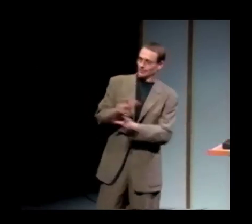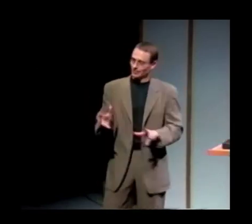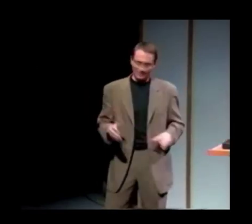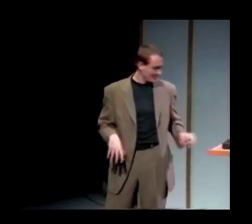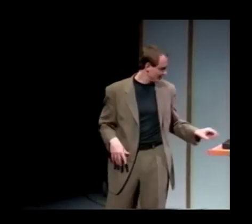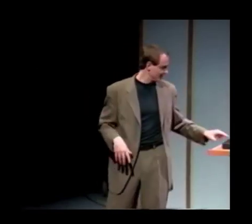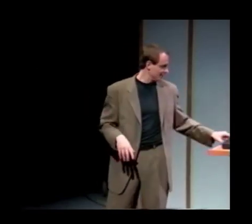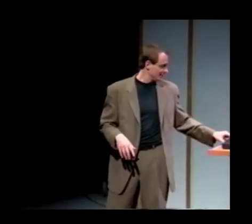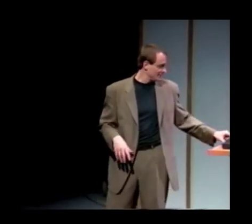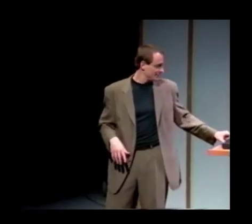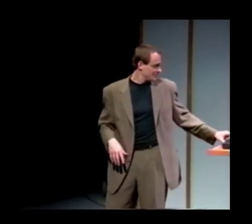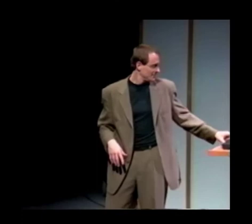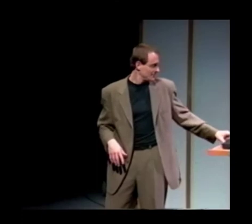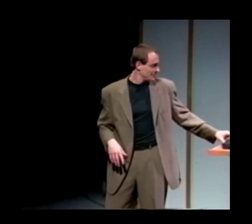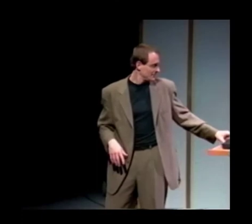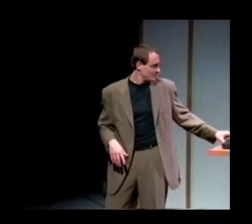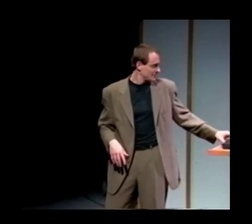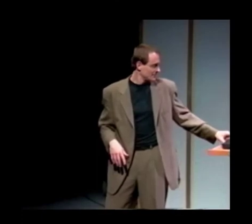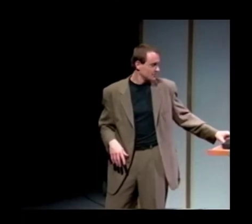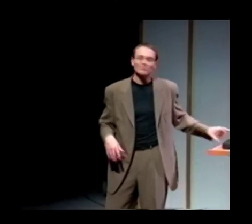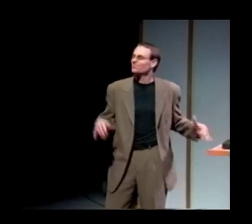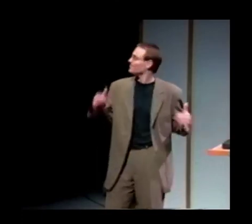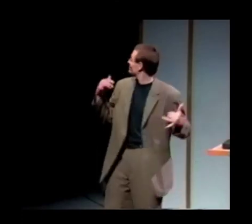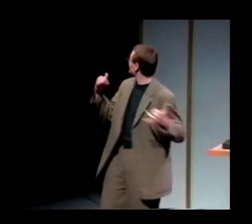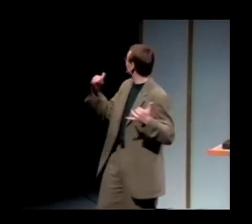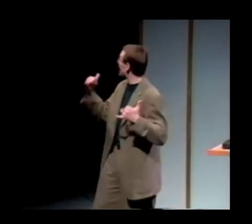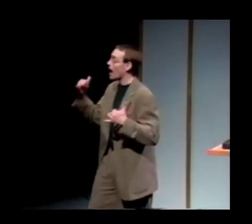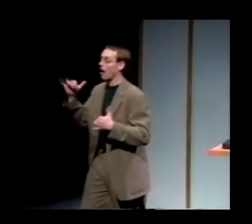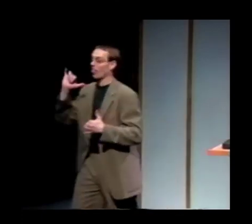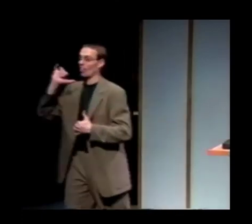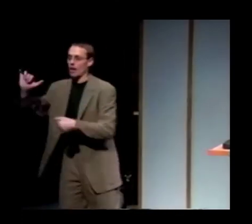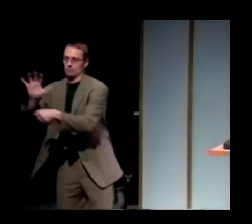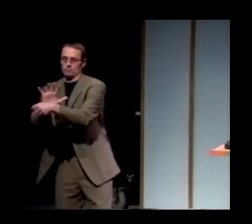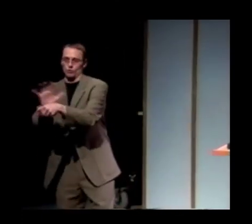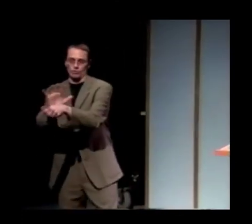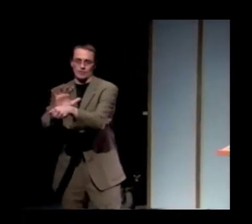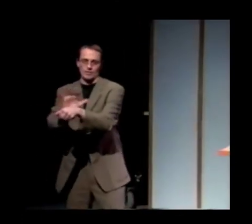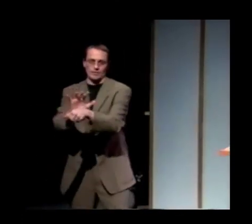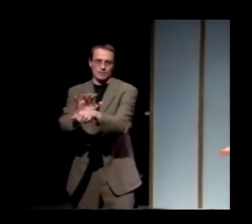SO YOU SAW THAT EDITING.